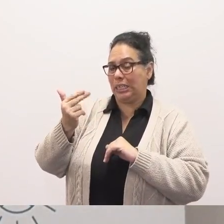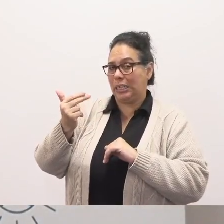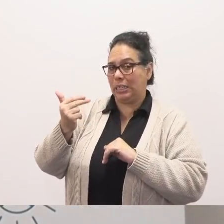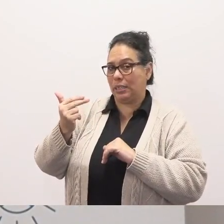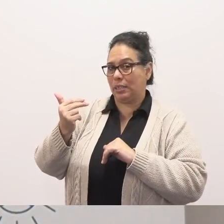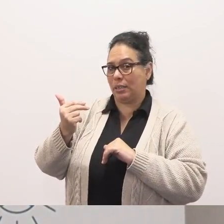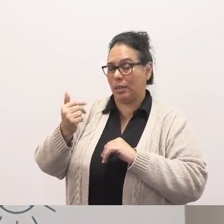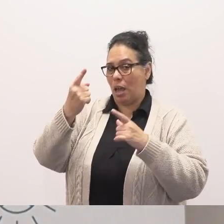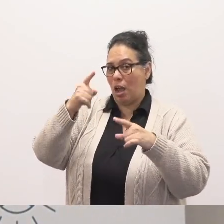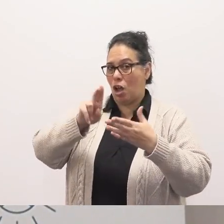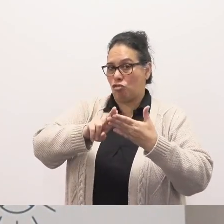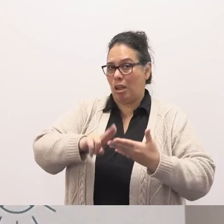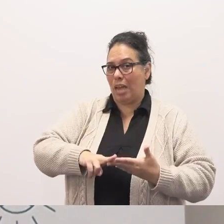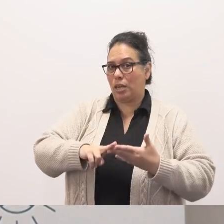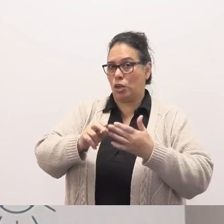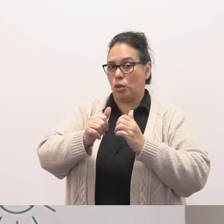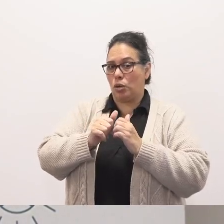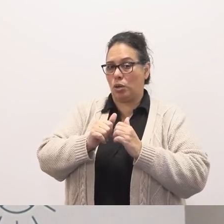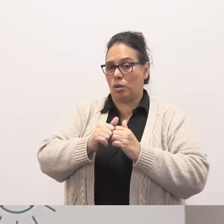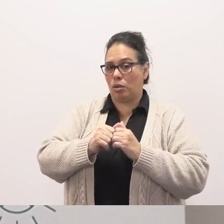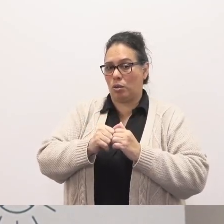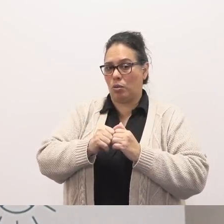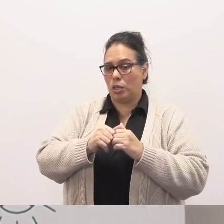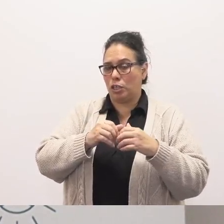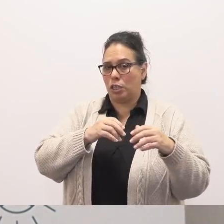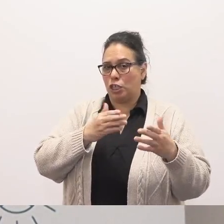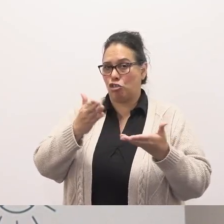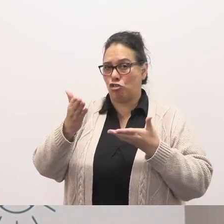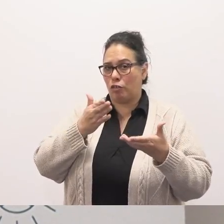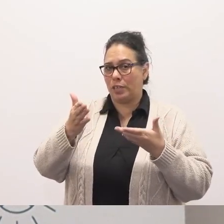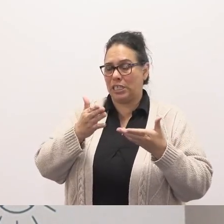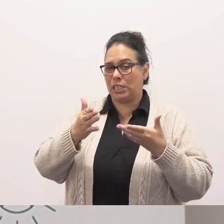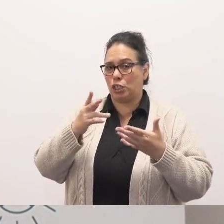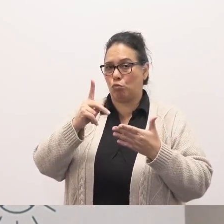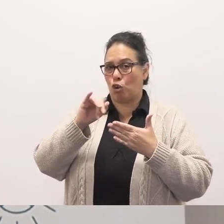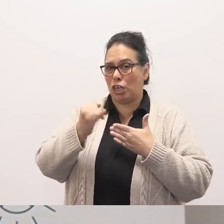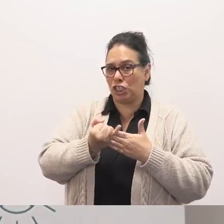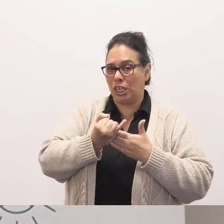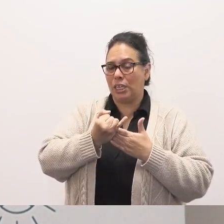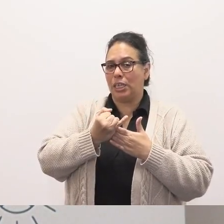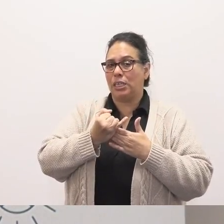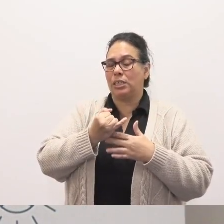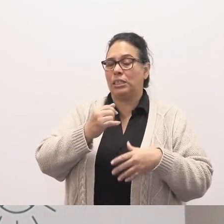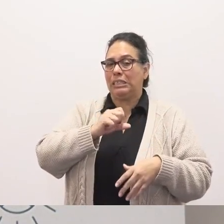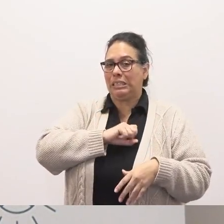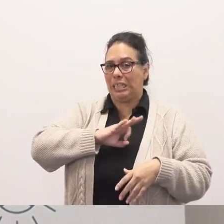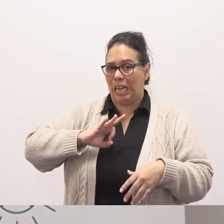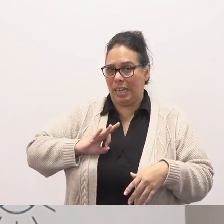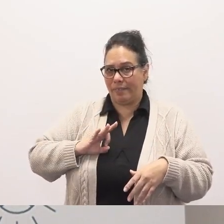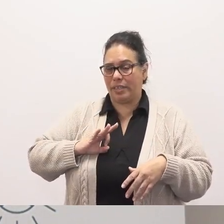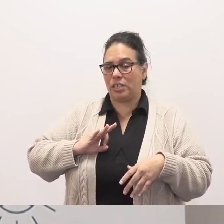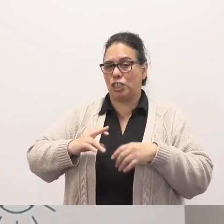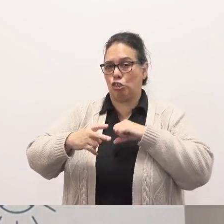The contracts with move services, project staffers, and CW Moving and Storage company.